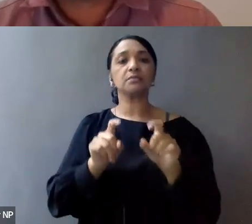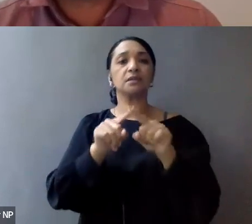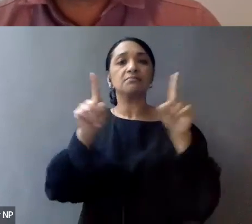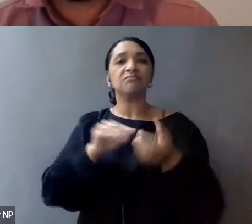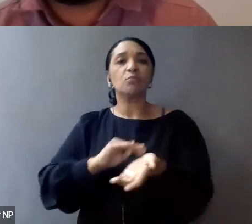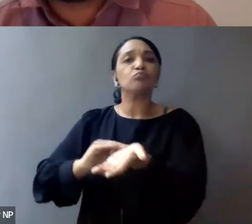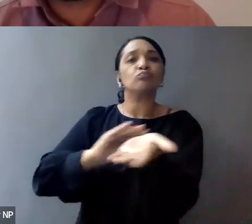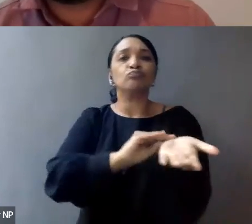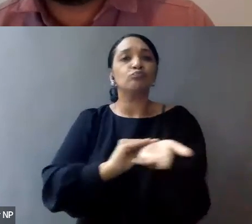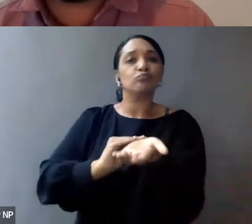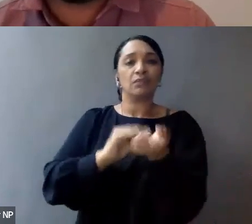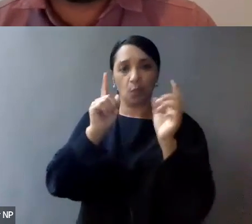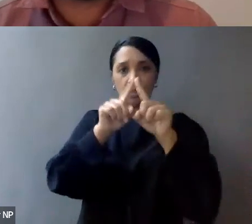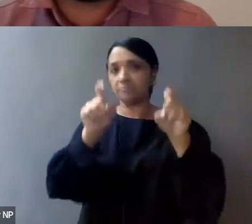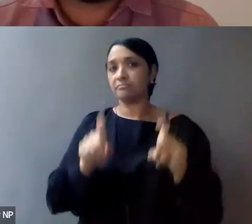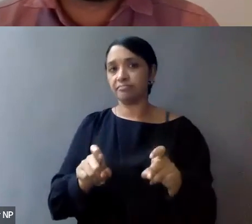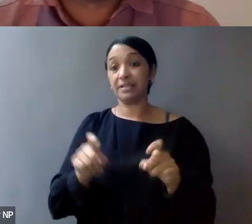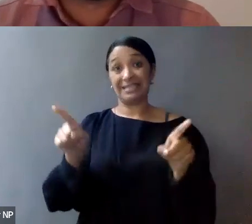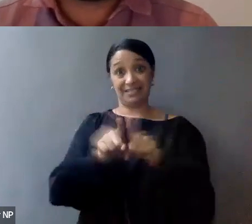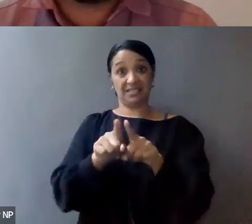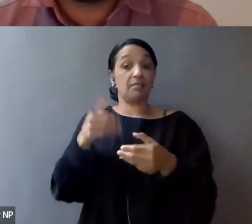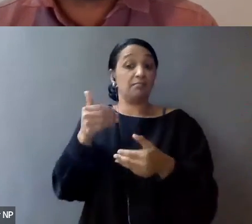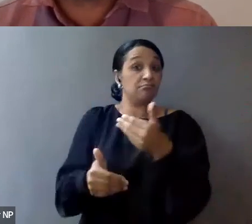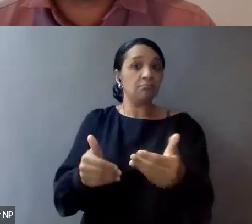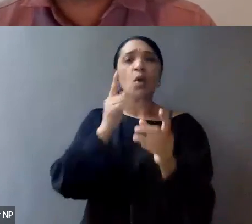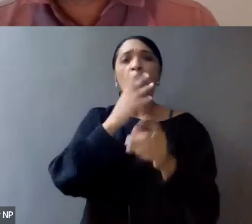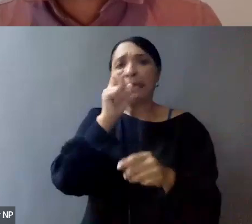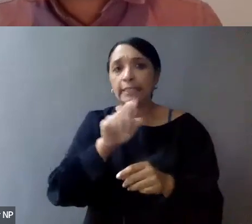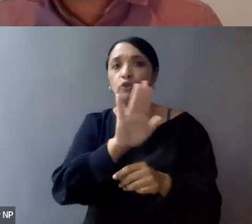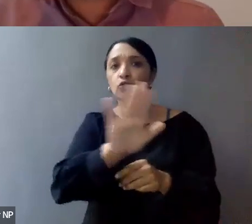We will have other meetings like this and the feedback is always helpful.